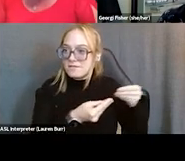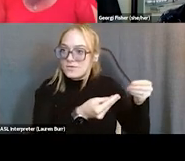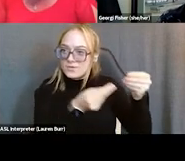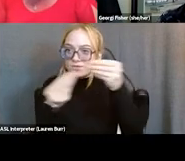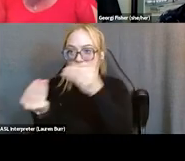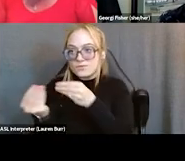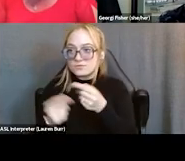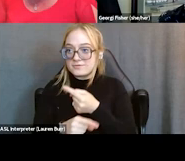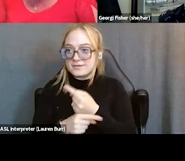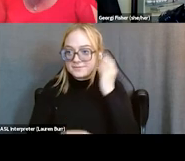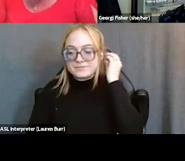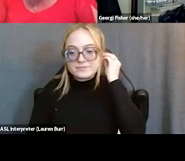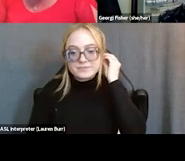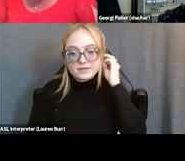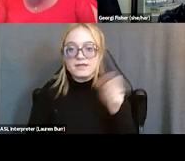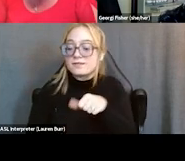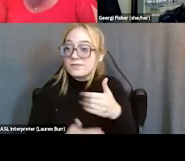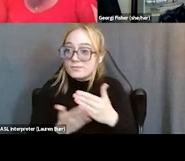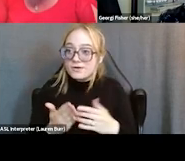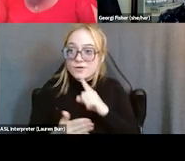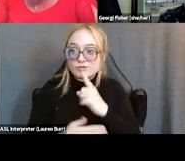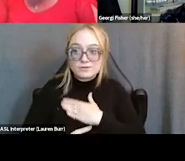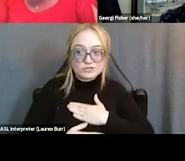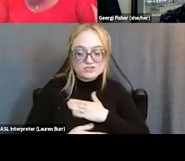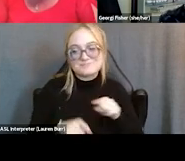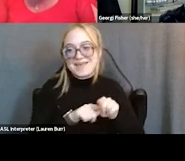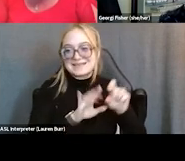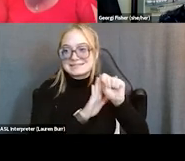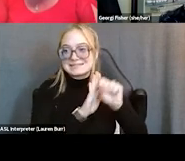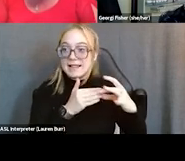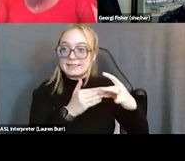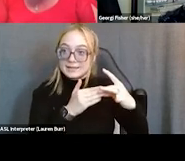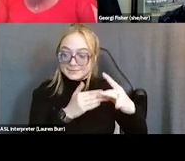The other part of that that I really appreciate is a state lead is when we come into this work doing SOAR applications,